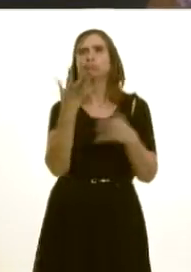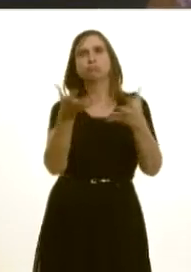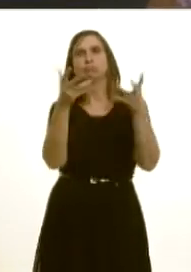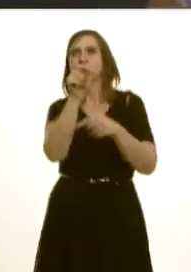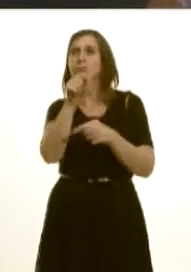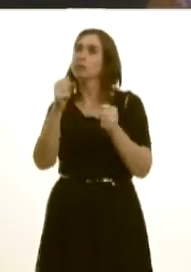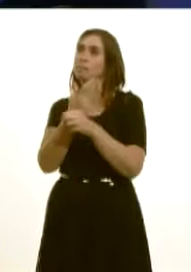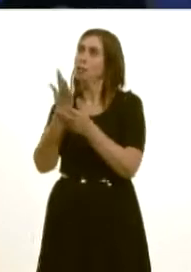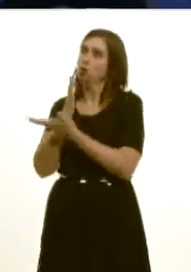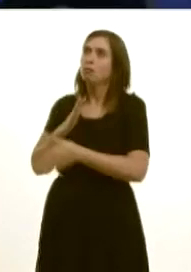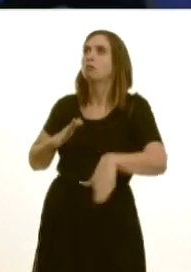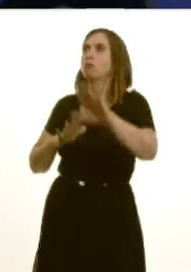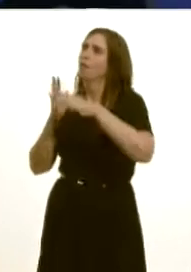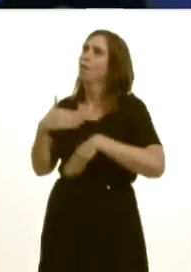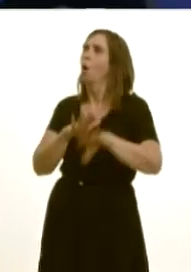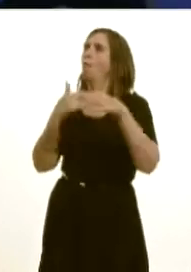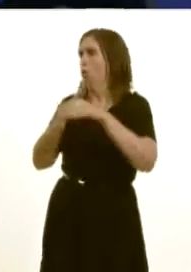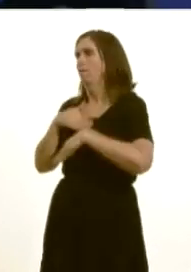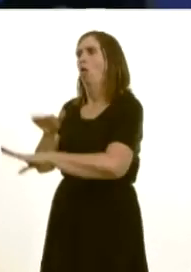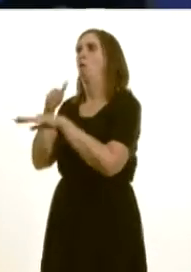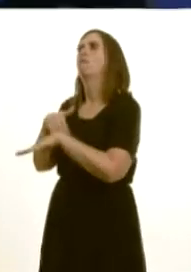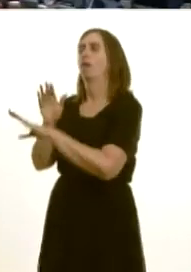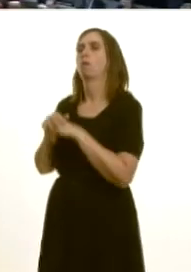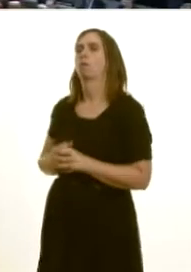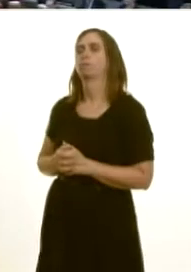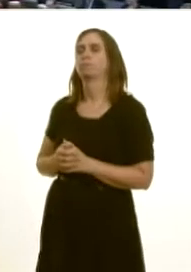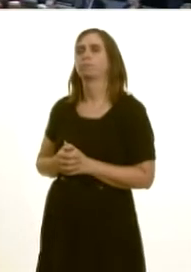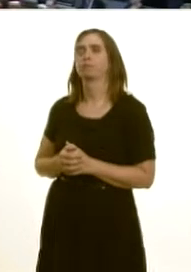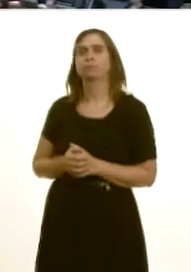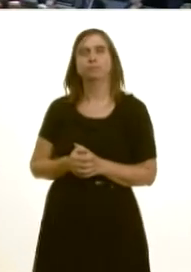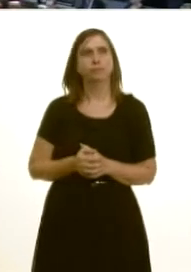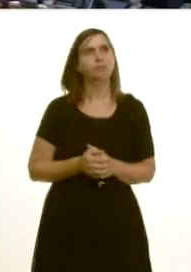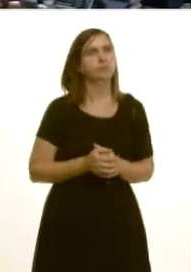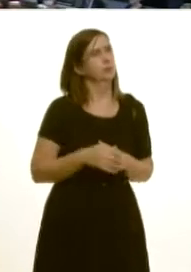flow. William Powell: Staying with the topic of